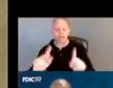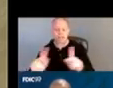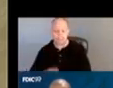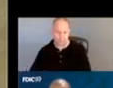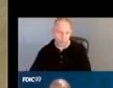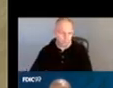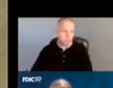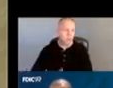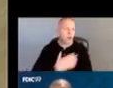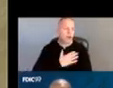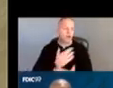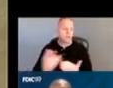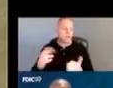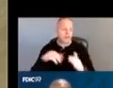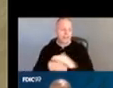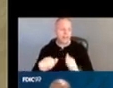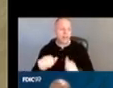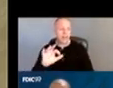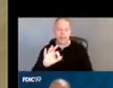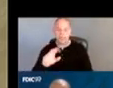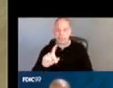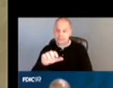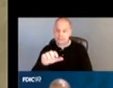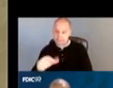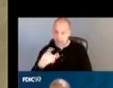at FDIC.gov/moneysmart.